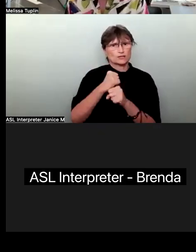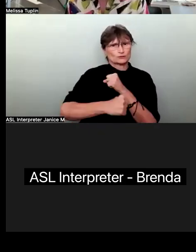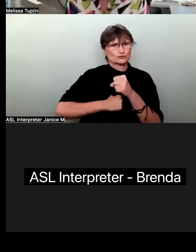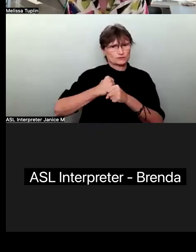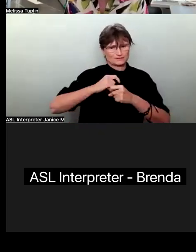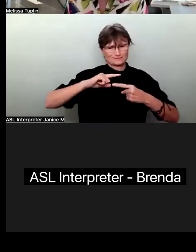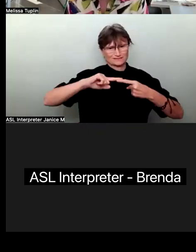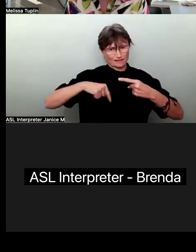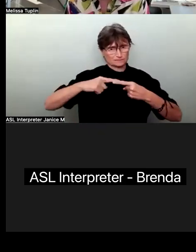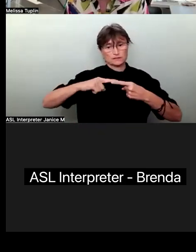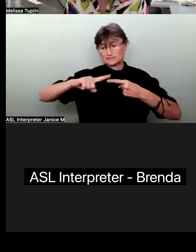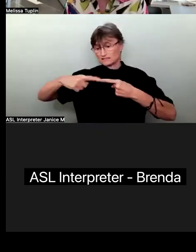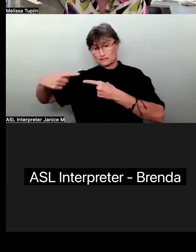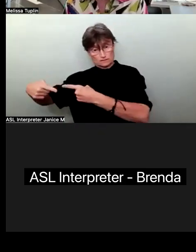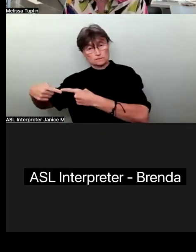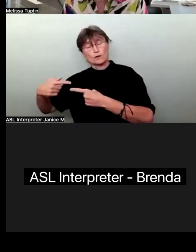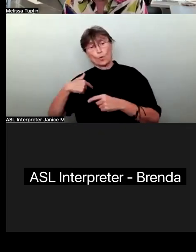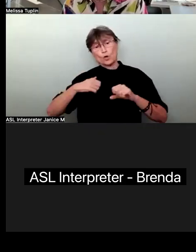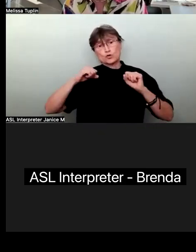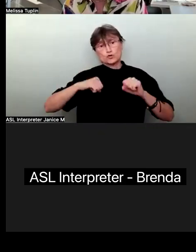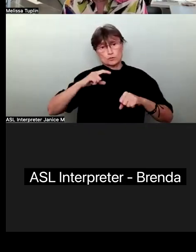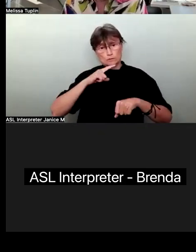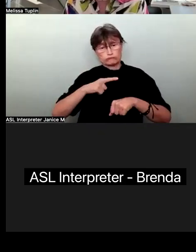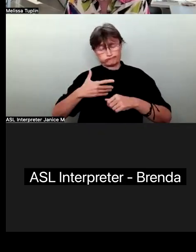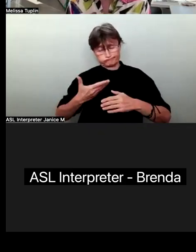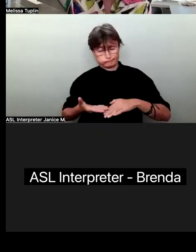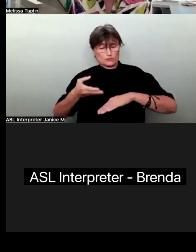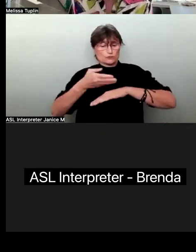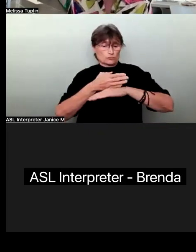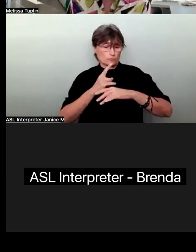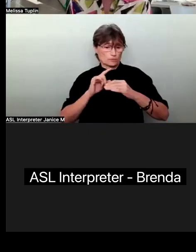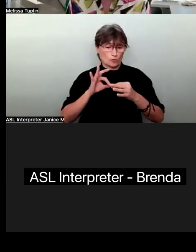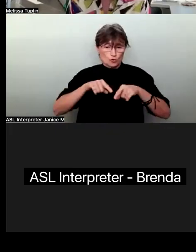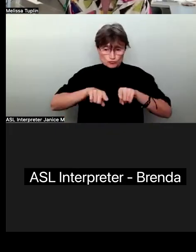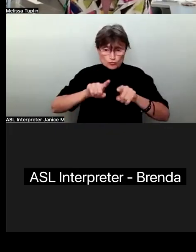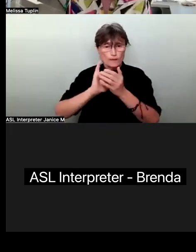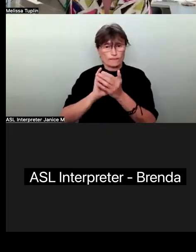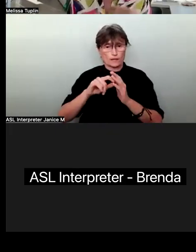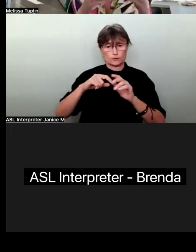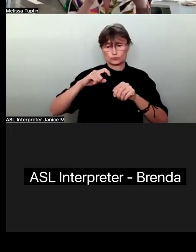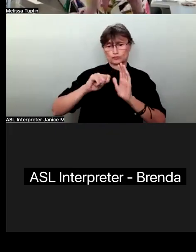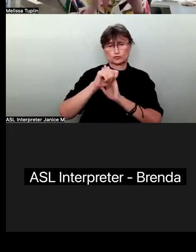changes incrementally over the term of the agreement. So, for example, an organization may